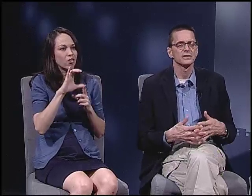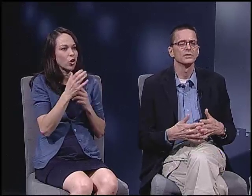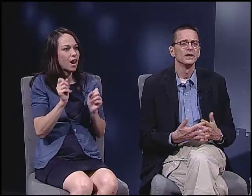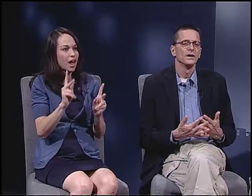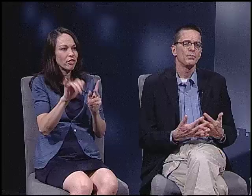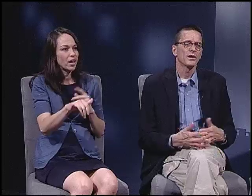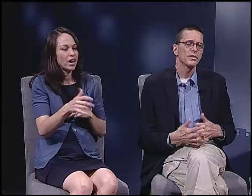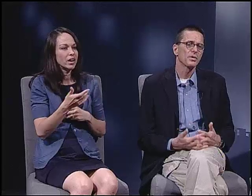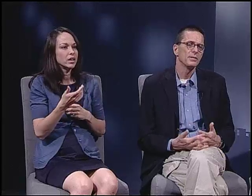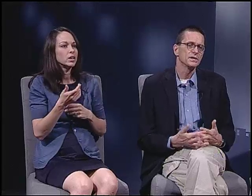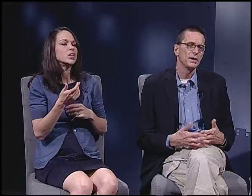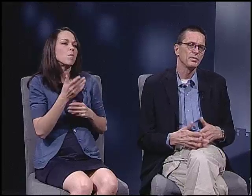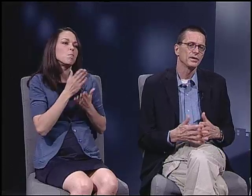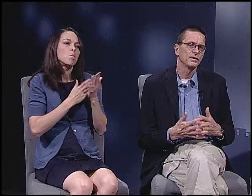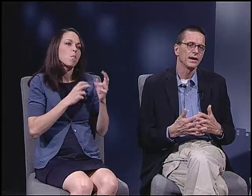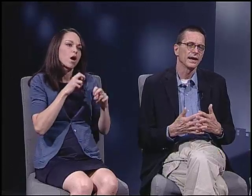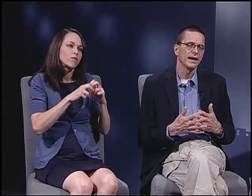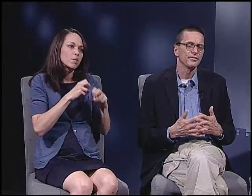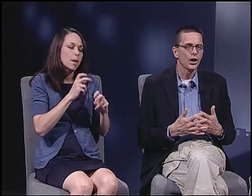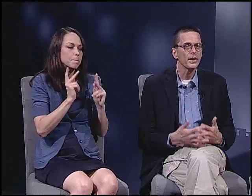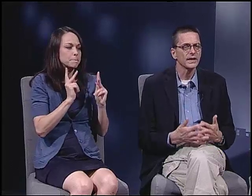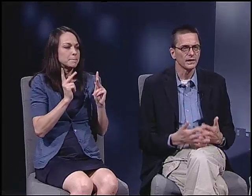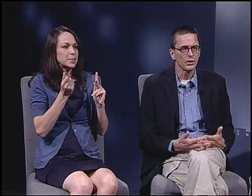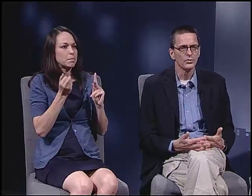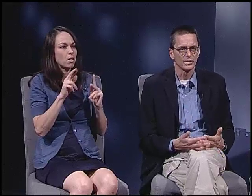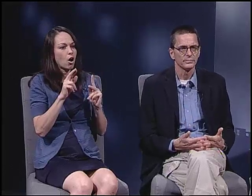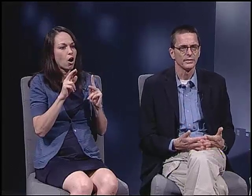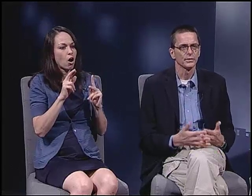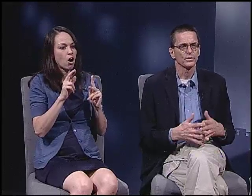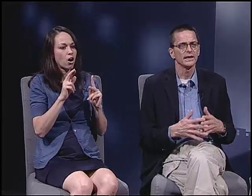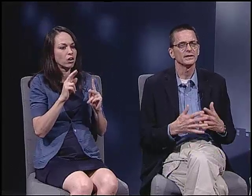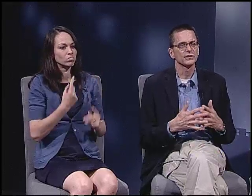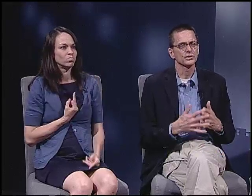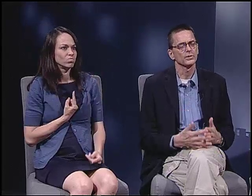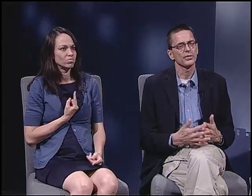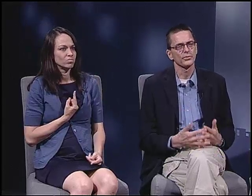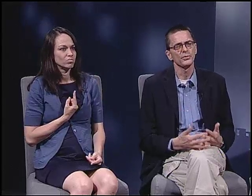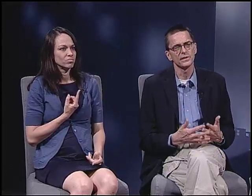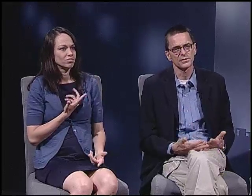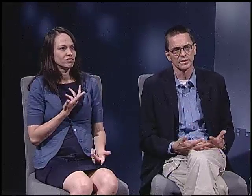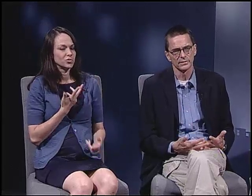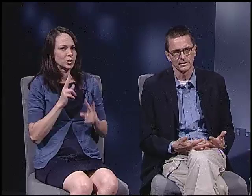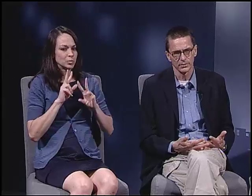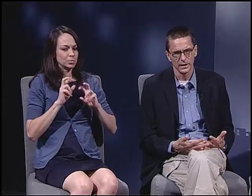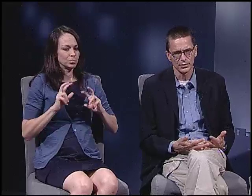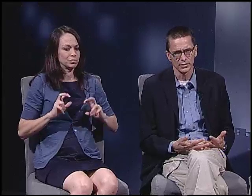So part of the problem is people are kind of going it alone often, they are trying to sort through this flood of information